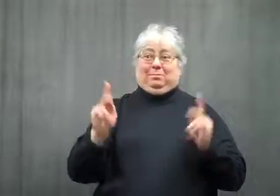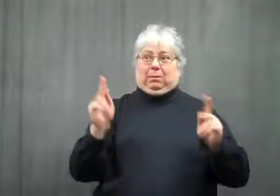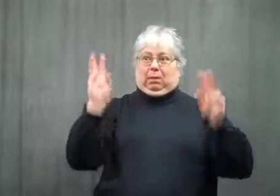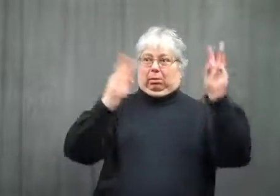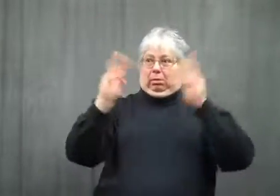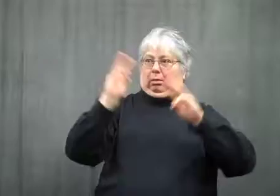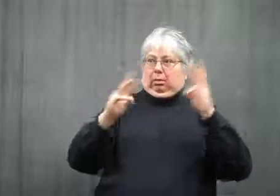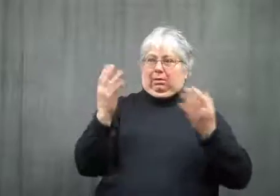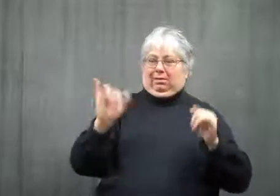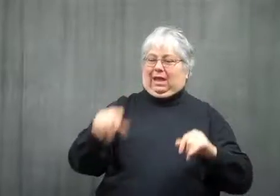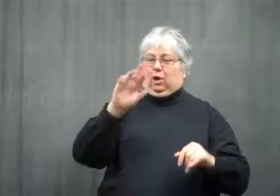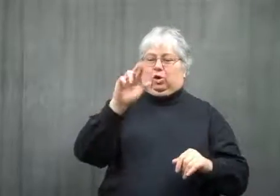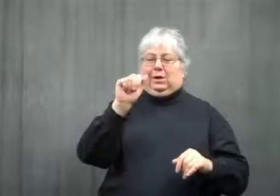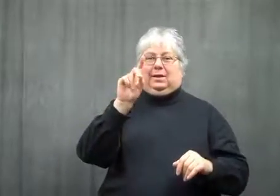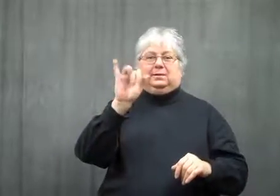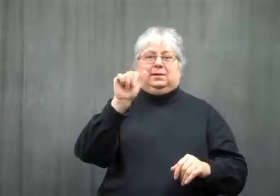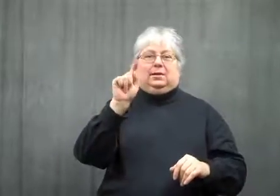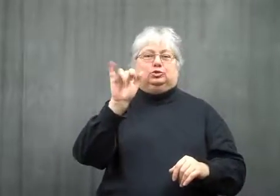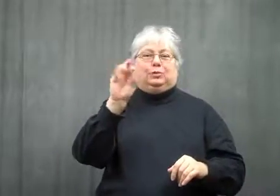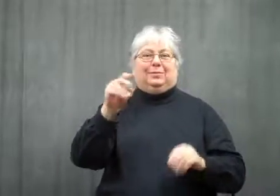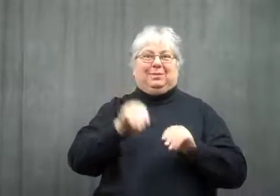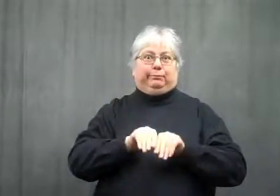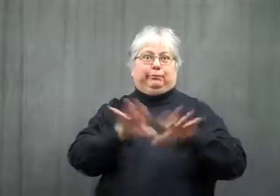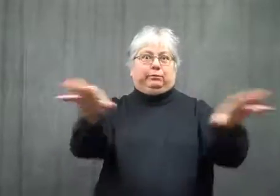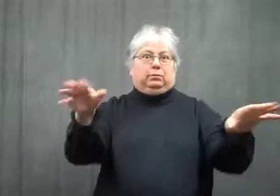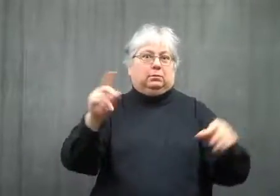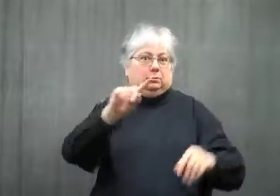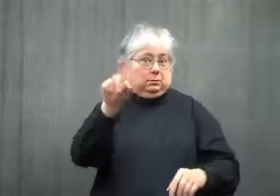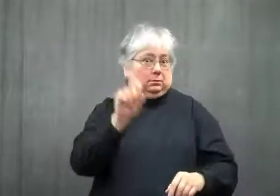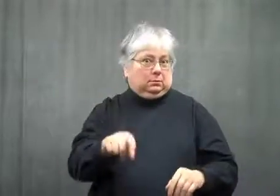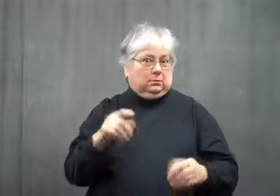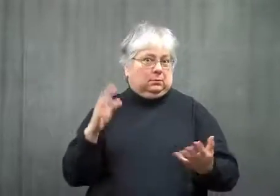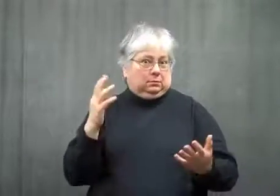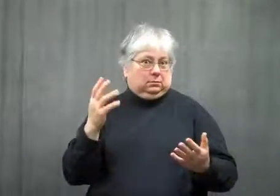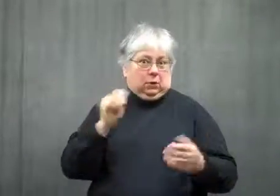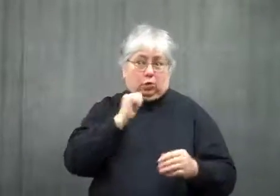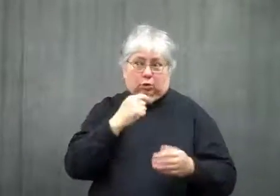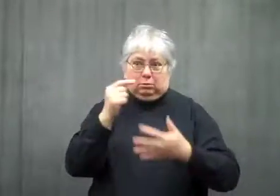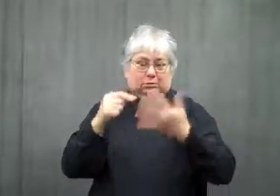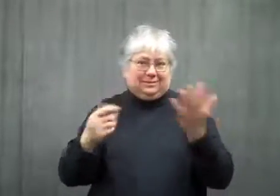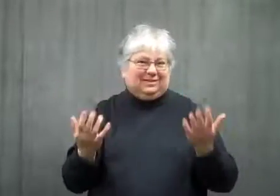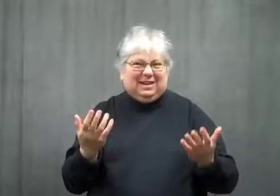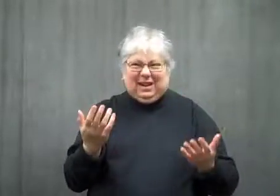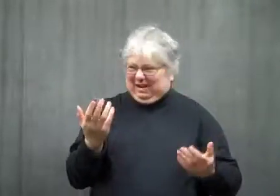People are concerned about the release of radiation, and how much harm it will do.